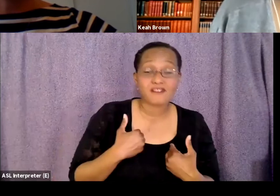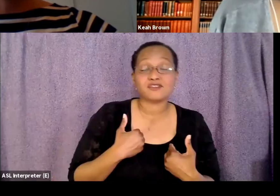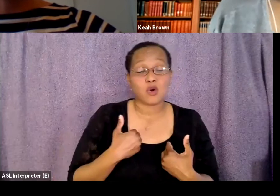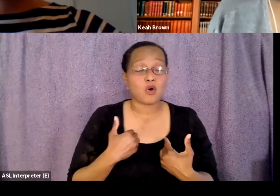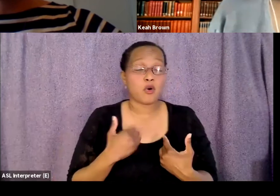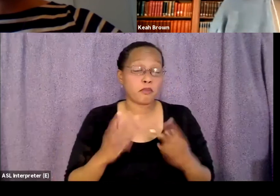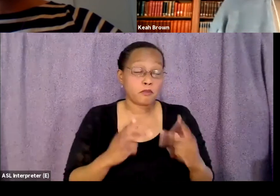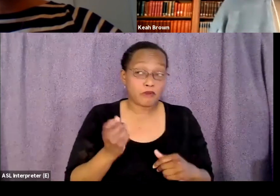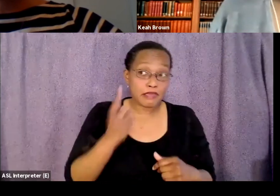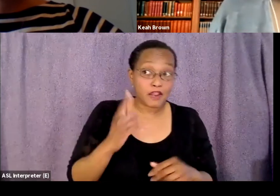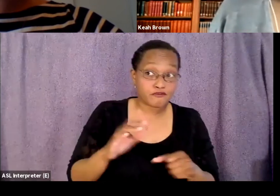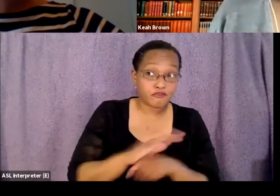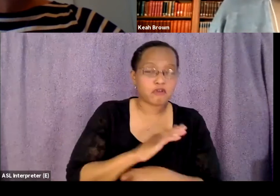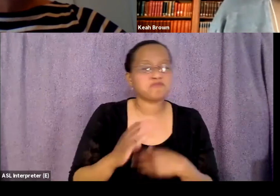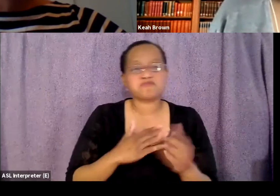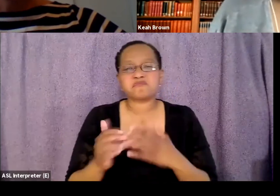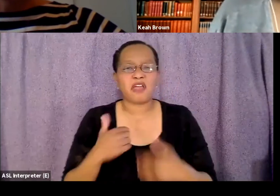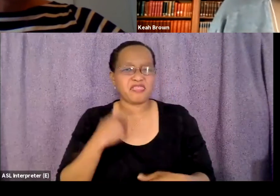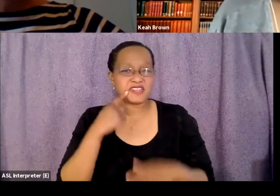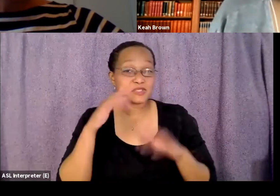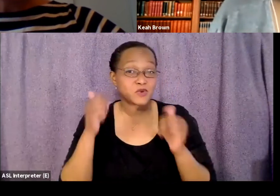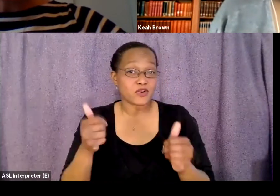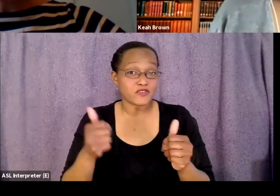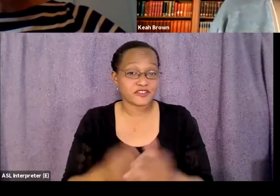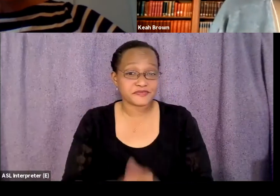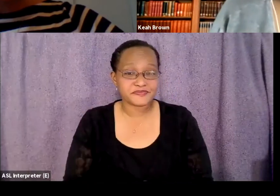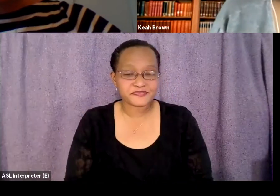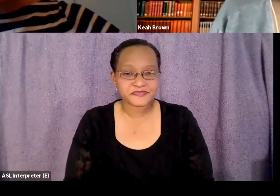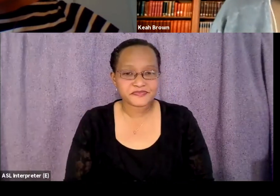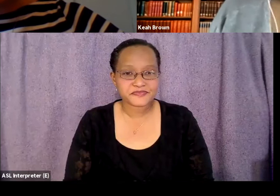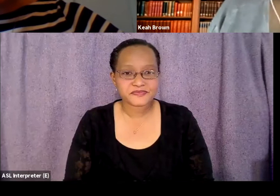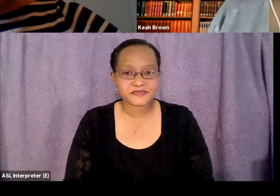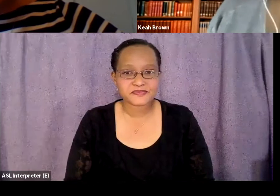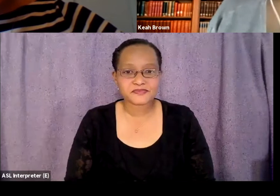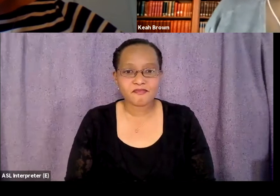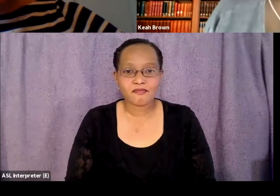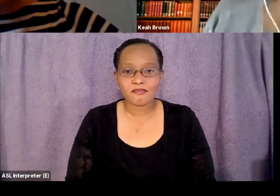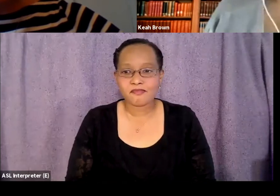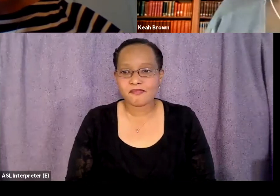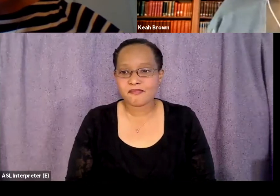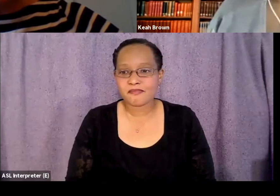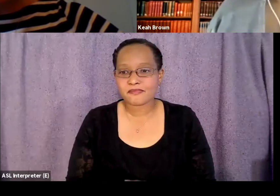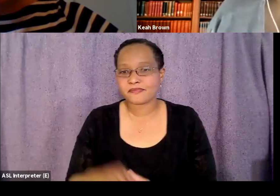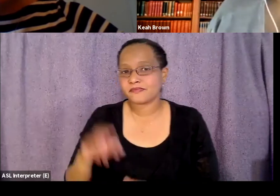Nicole Redding (she/her): just looking through here.